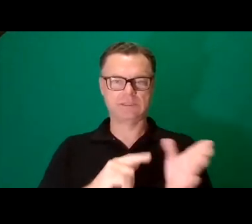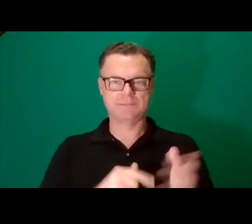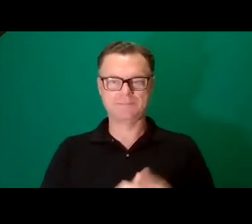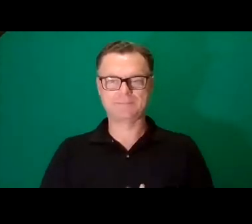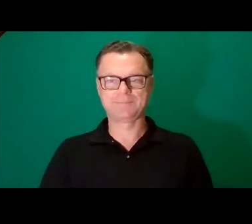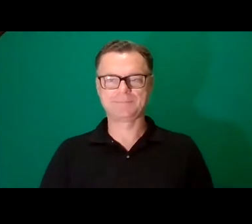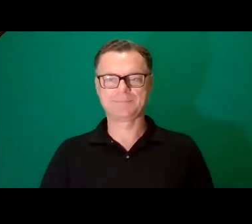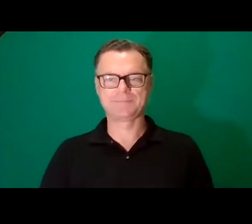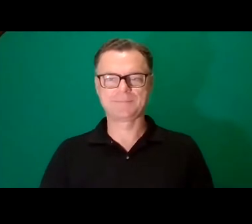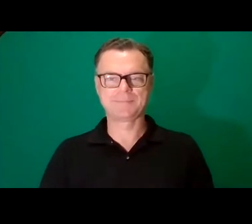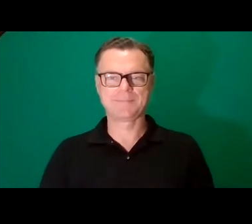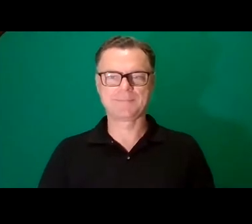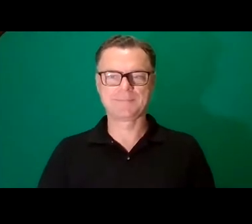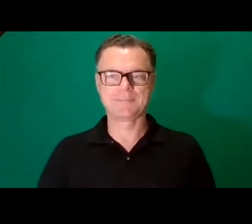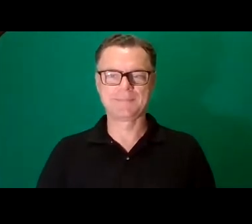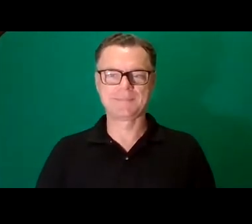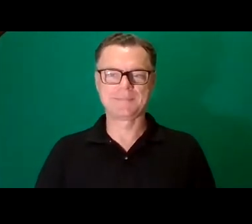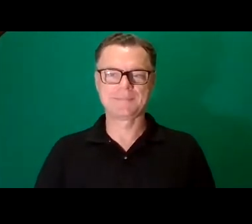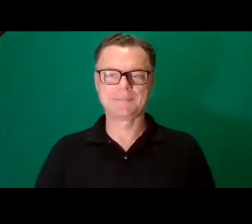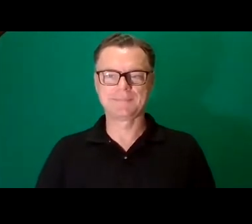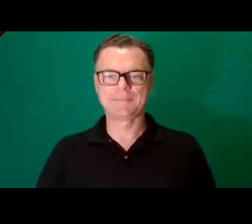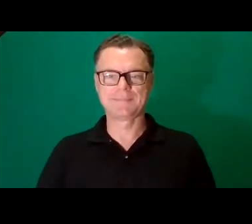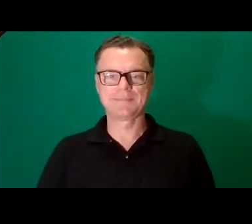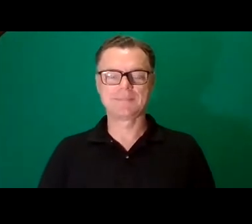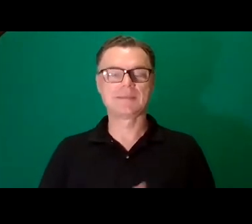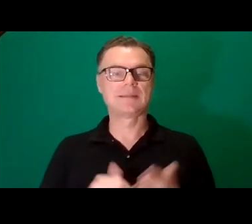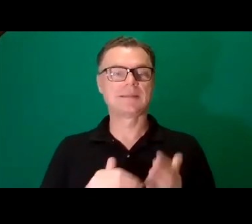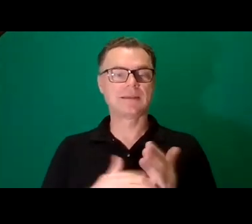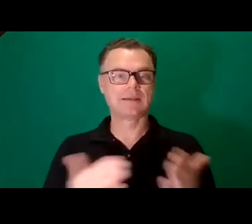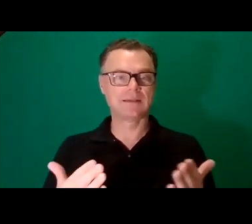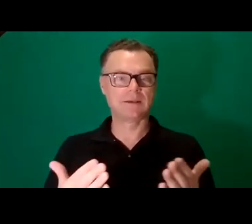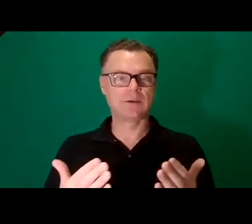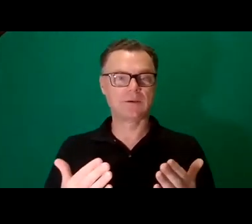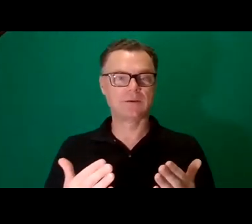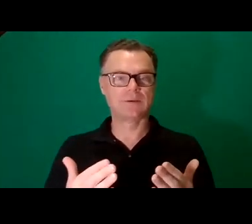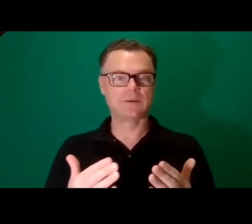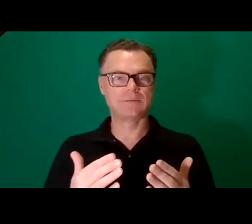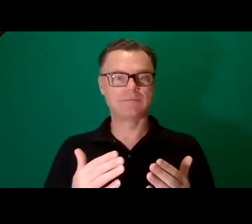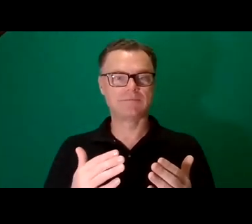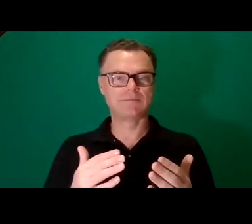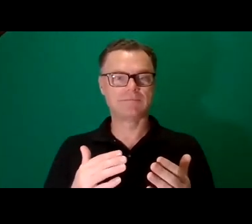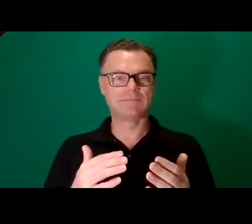In the meantime, I'm gonna well no, not in the meantime, but I'm gonna